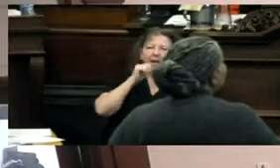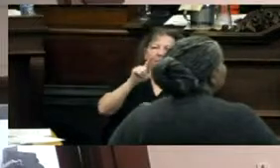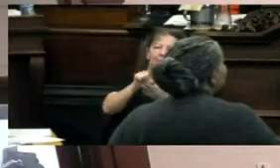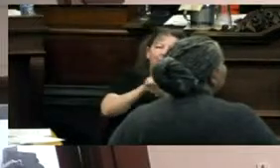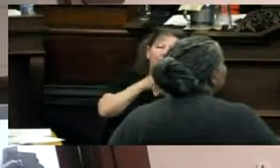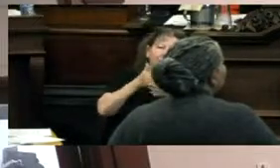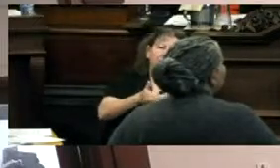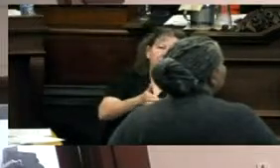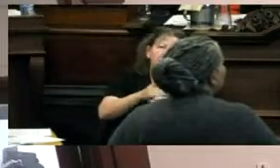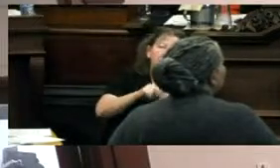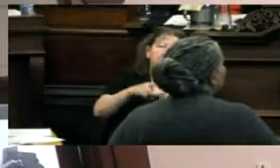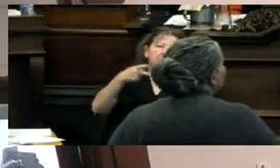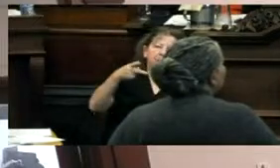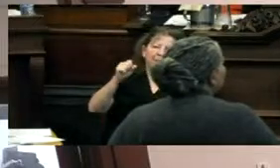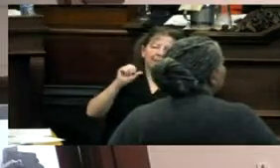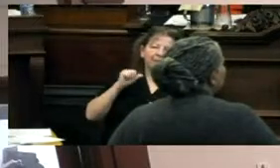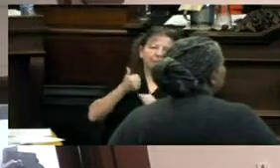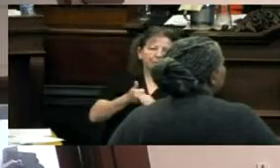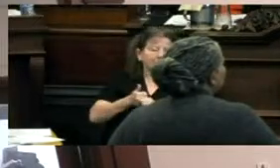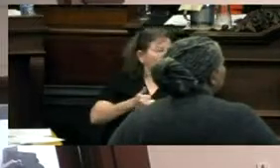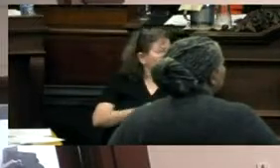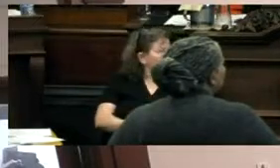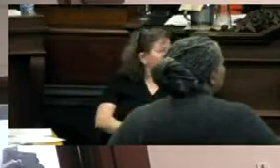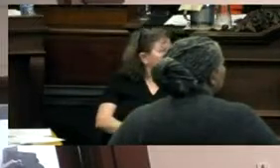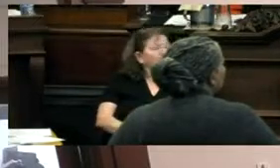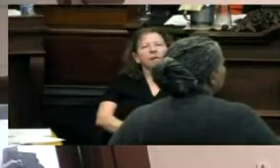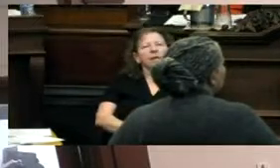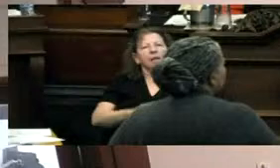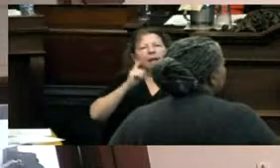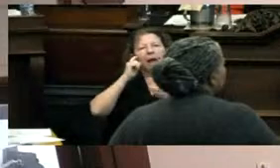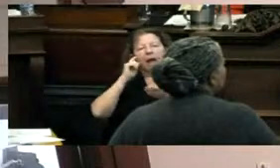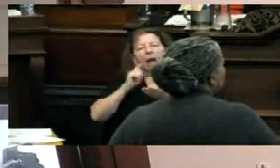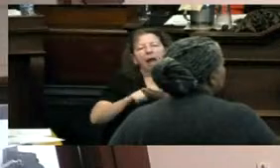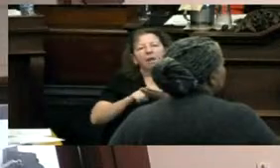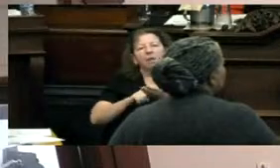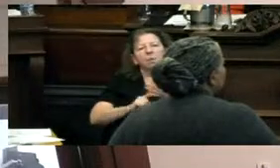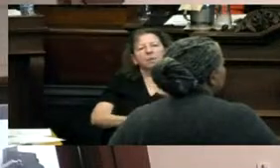I agree. Thank you. The other question I have is not about the